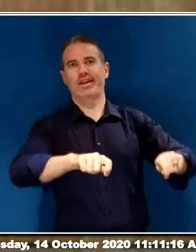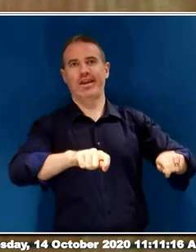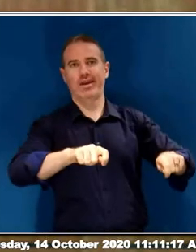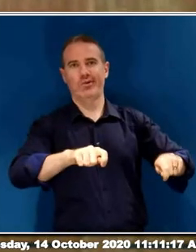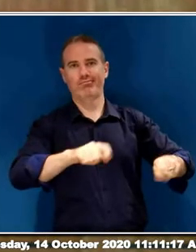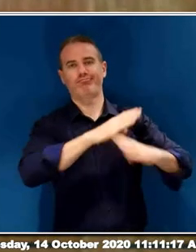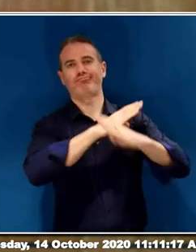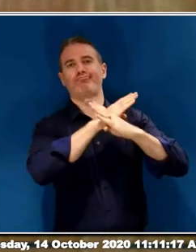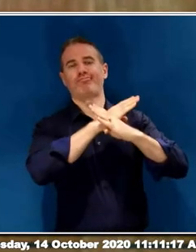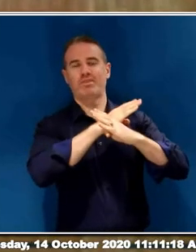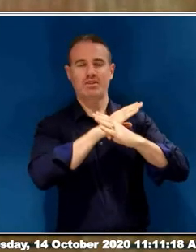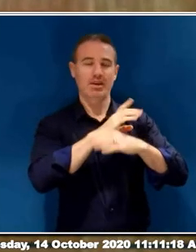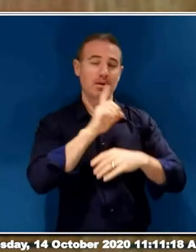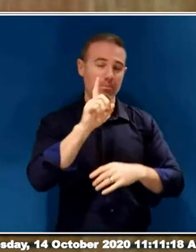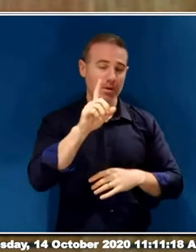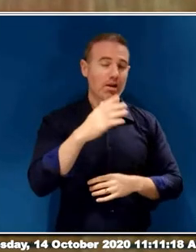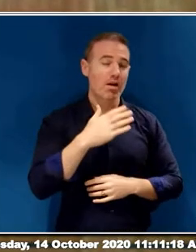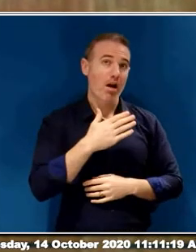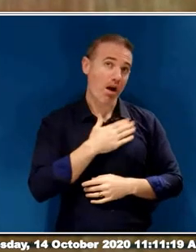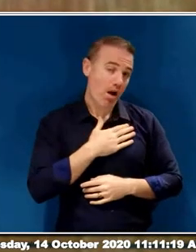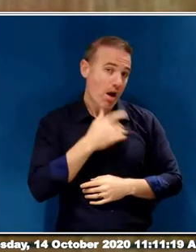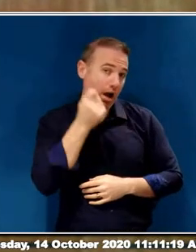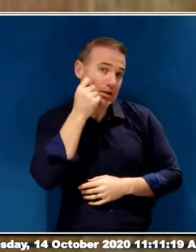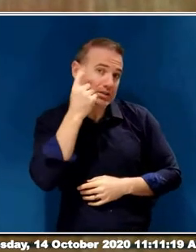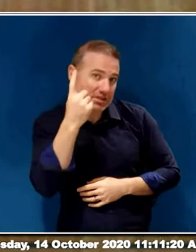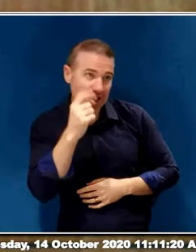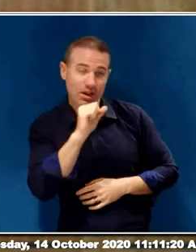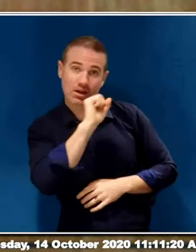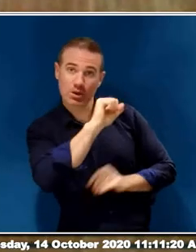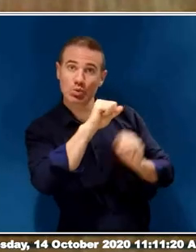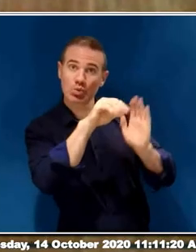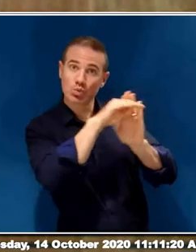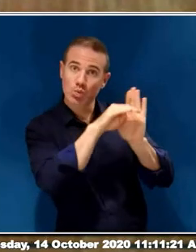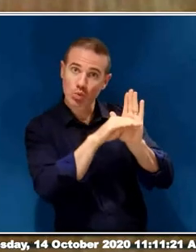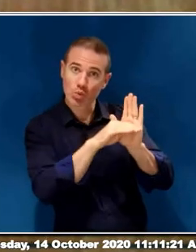lockdown is that all doors are closed, all teachers are inside